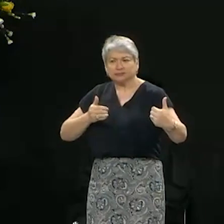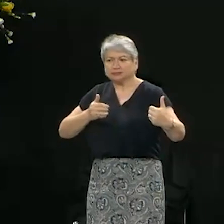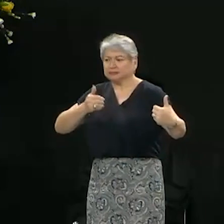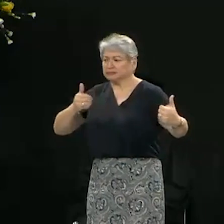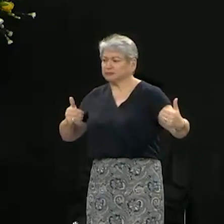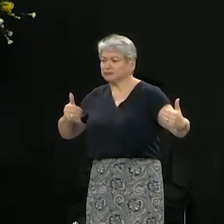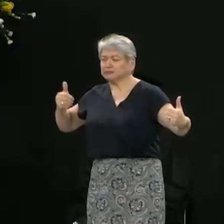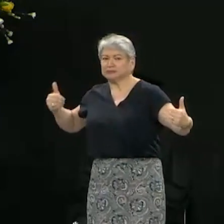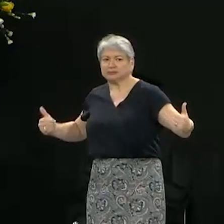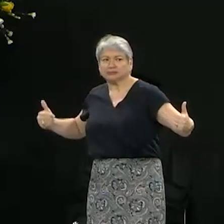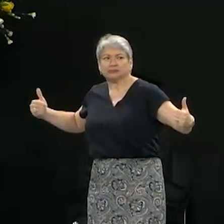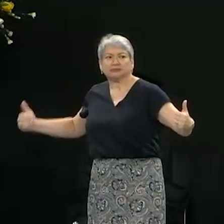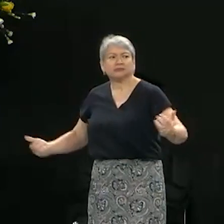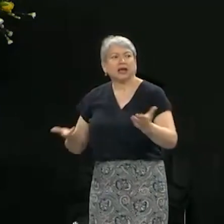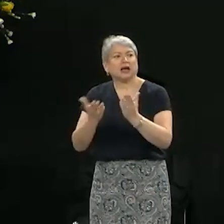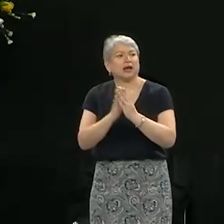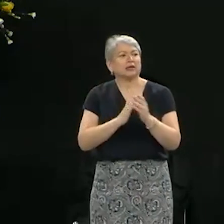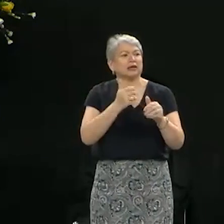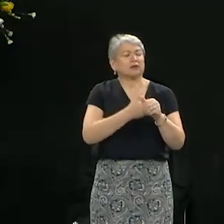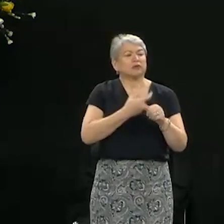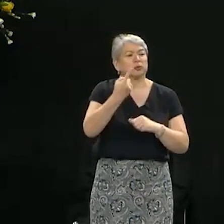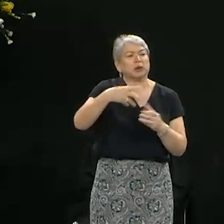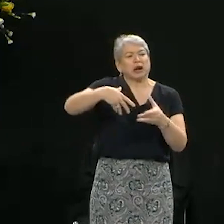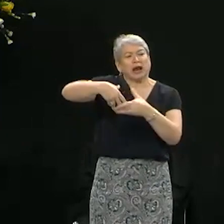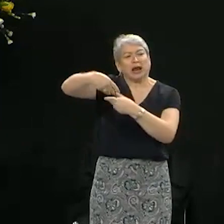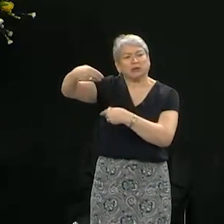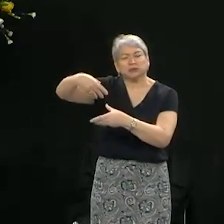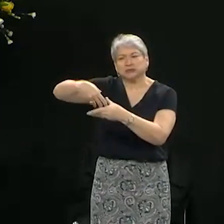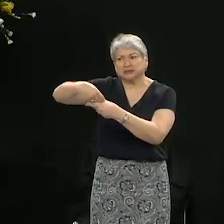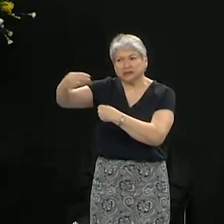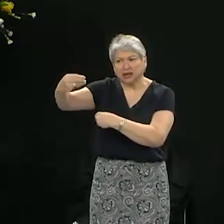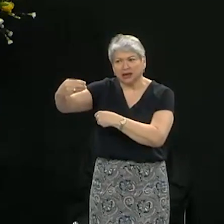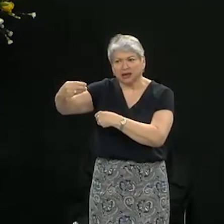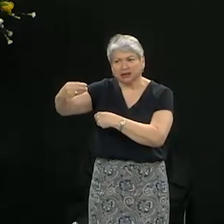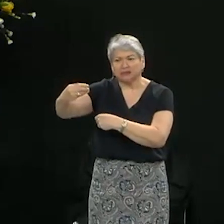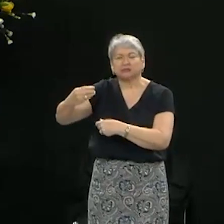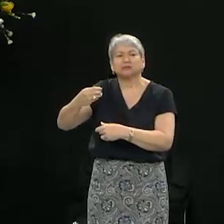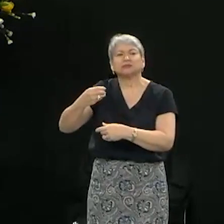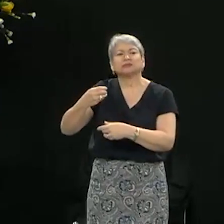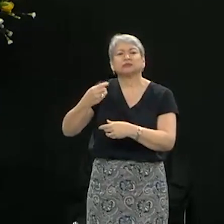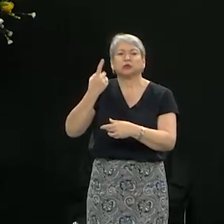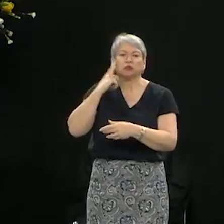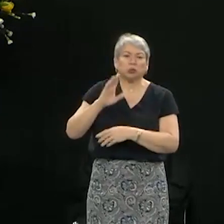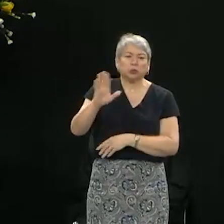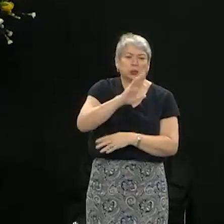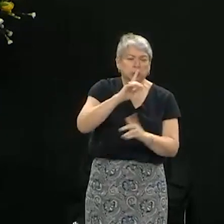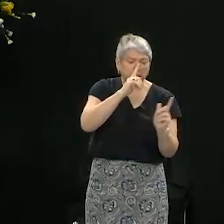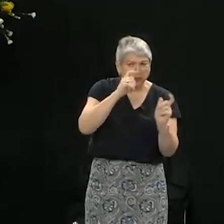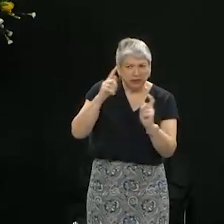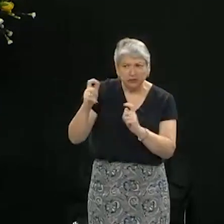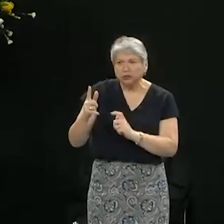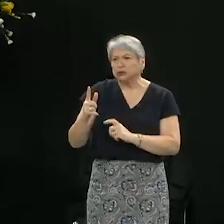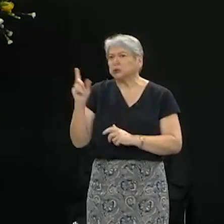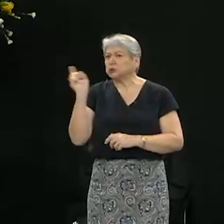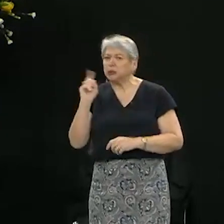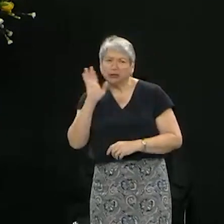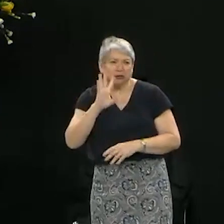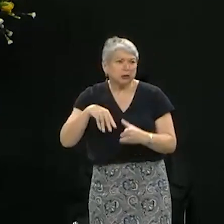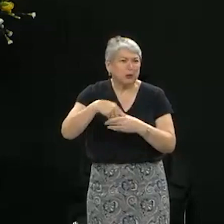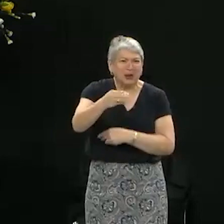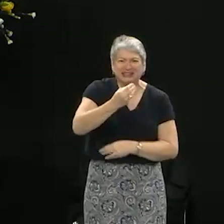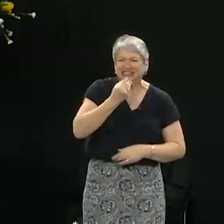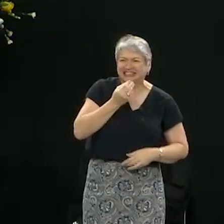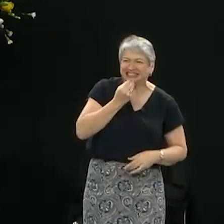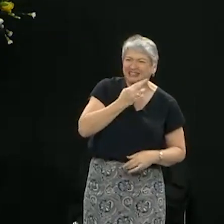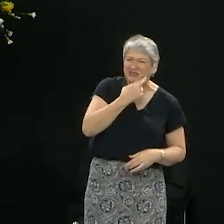I would ask that everybody meet outside and take the necessary pictures and plan where we're going to eat for supper, and so on and so forth.